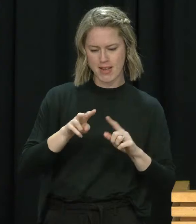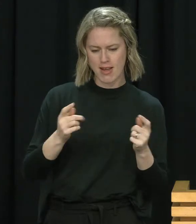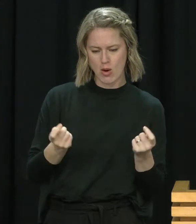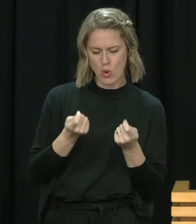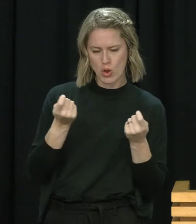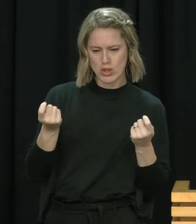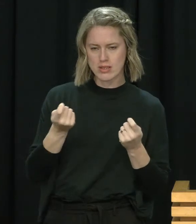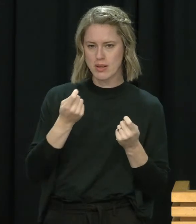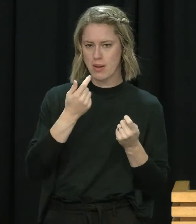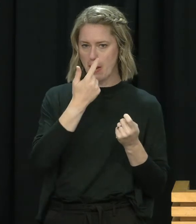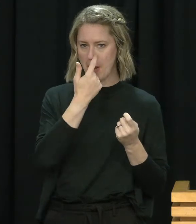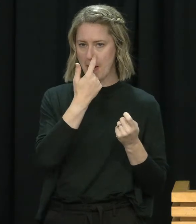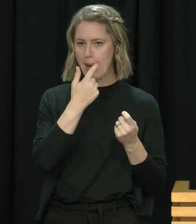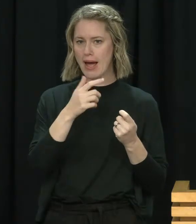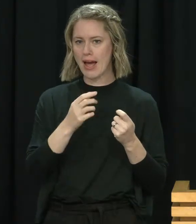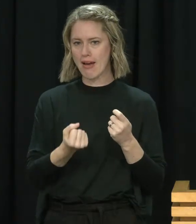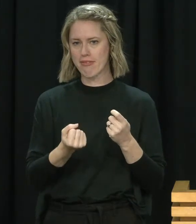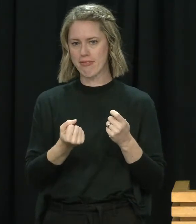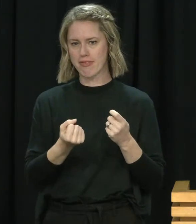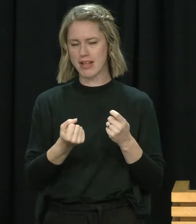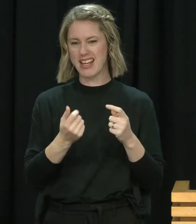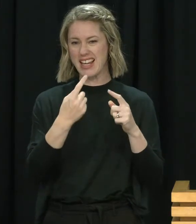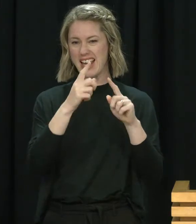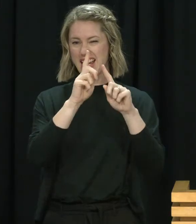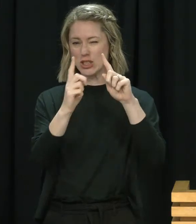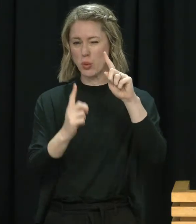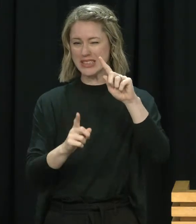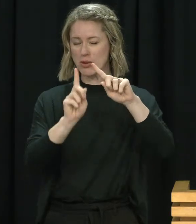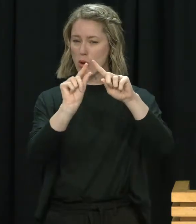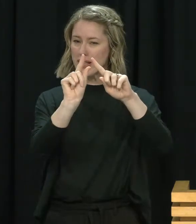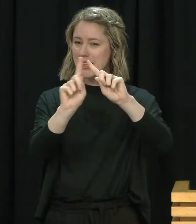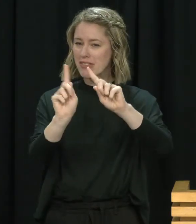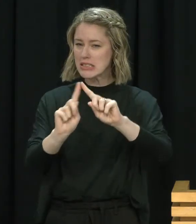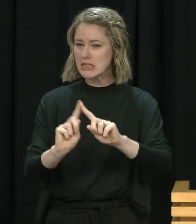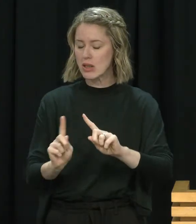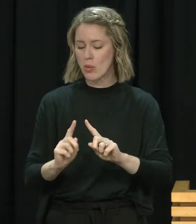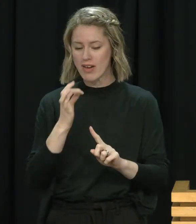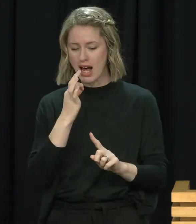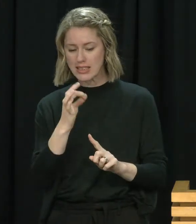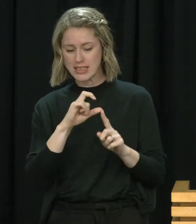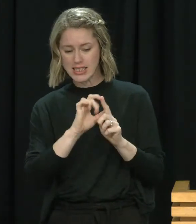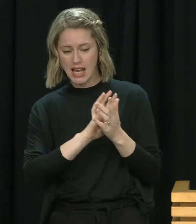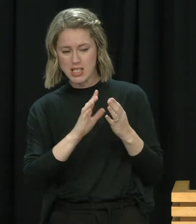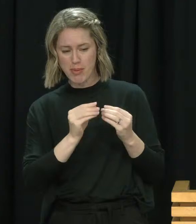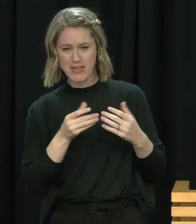are making decisions around Group 3 around how they